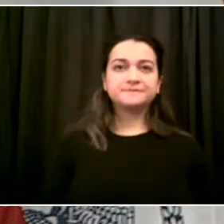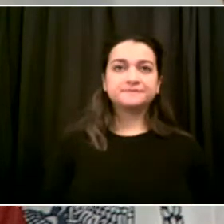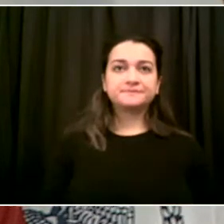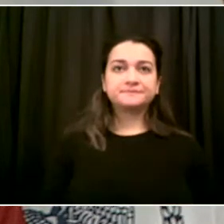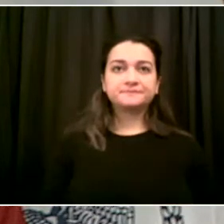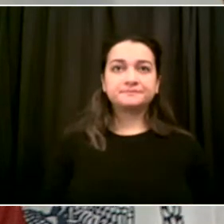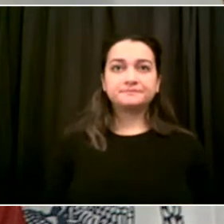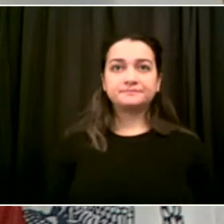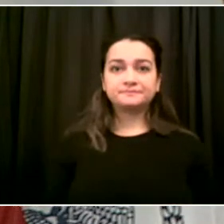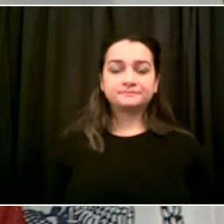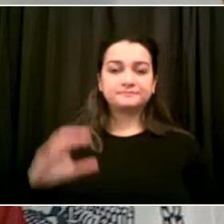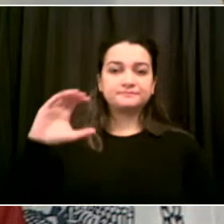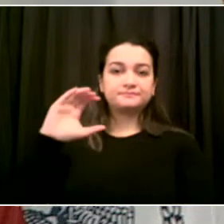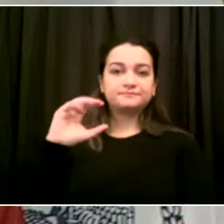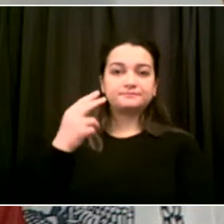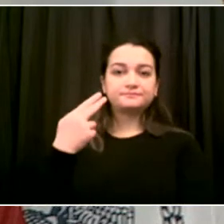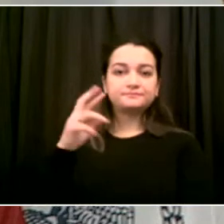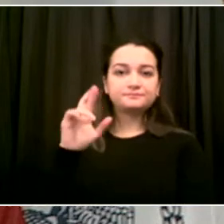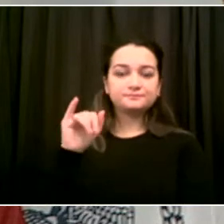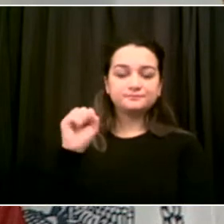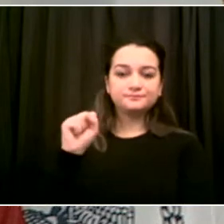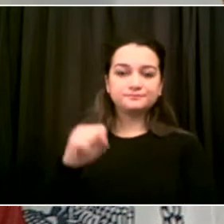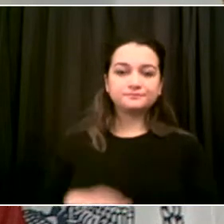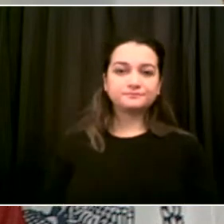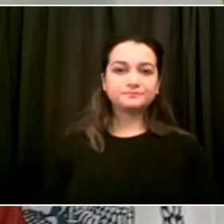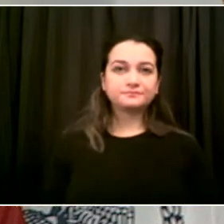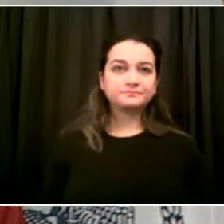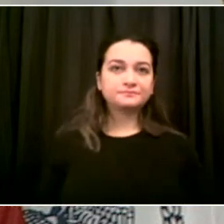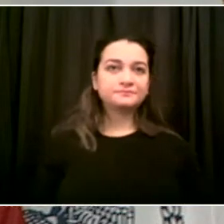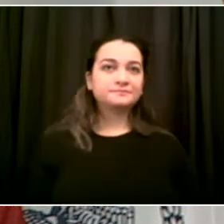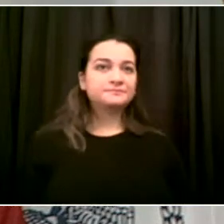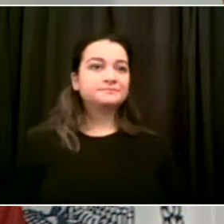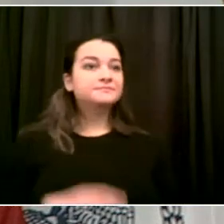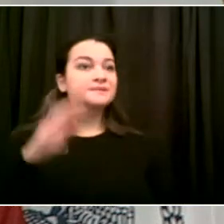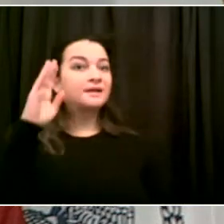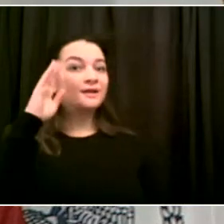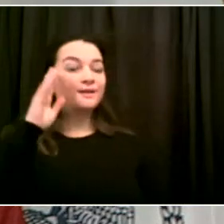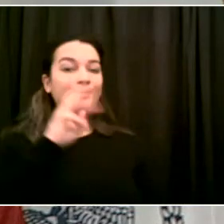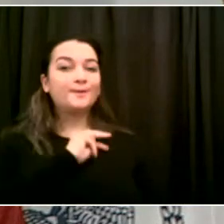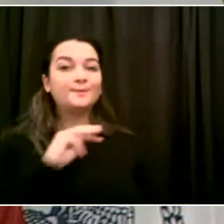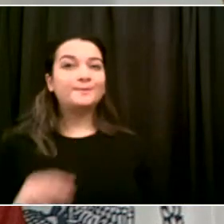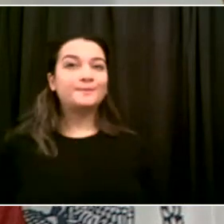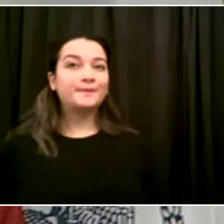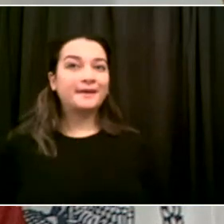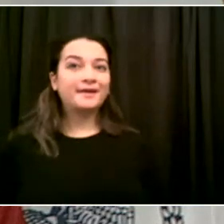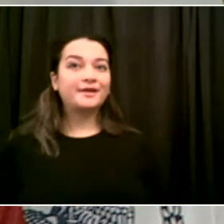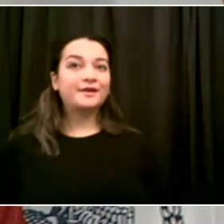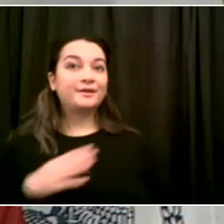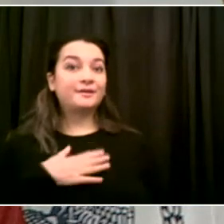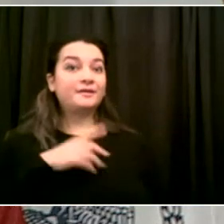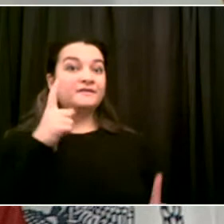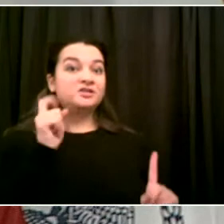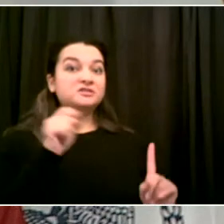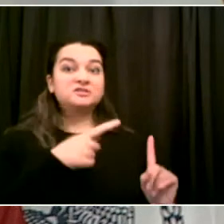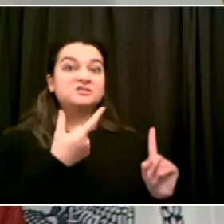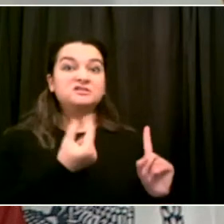ON THAT. W> E E HAVE TIME FOR TWO MORE QUESTIONS ORF TODAY.